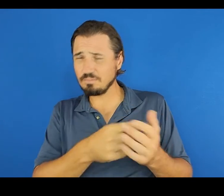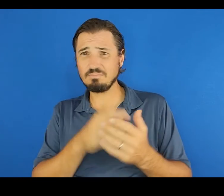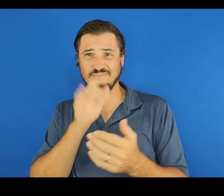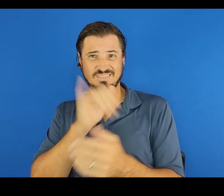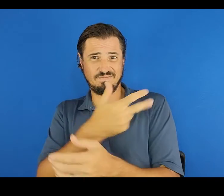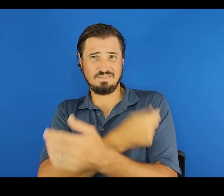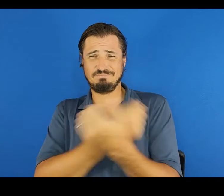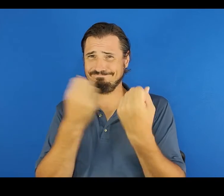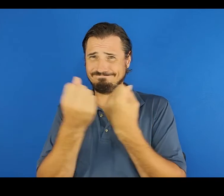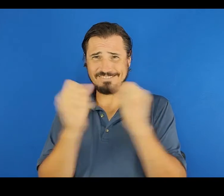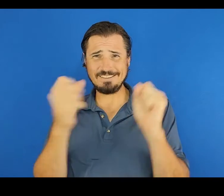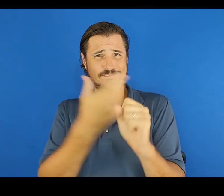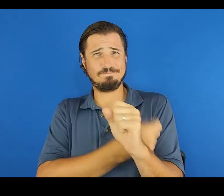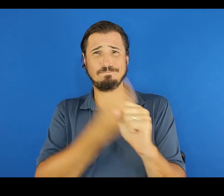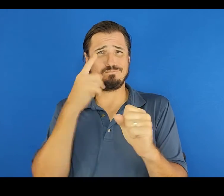people and they’re effective.